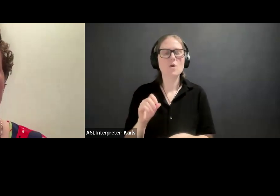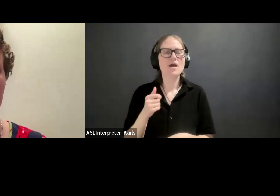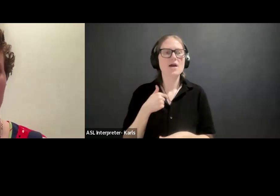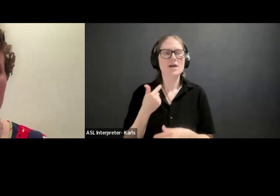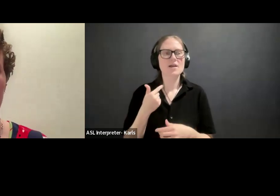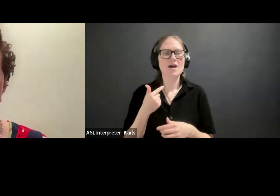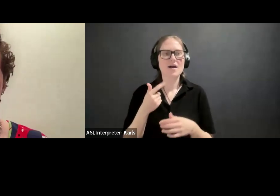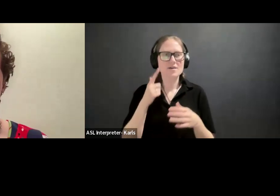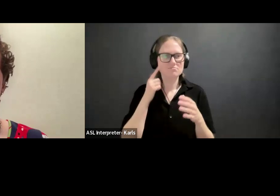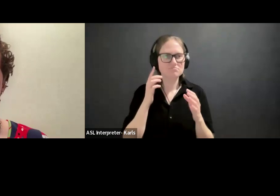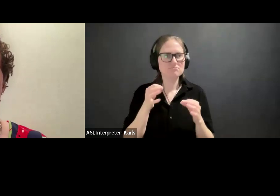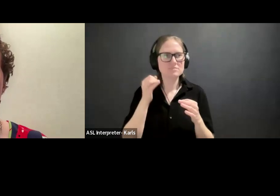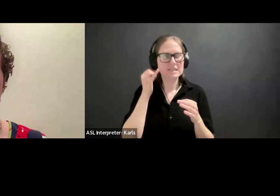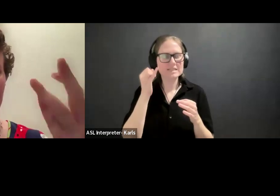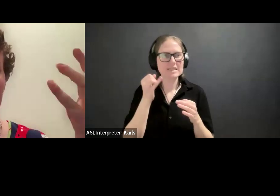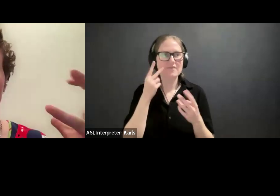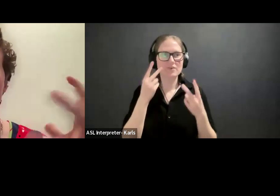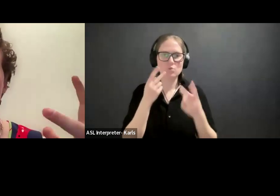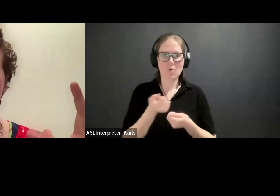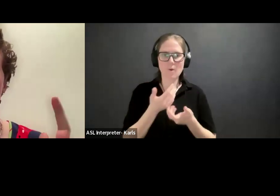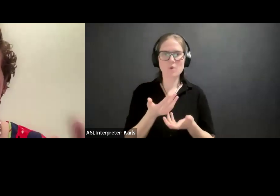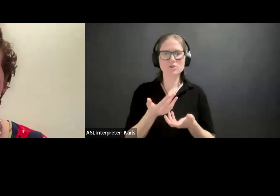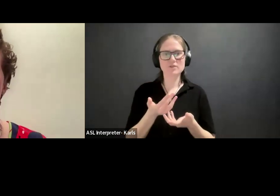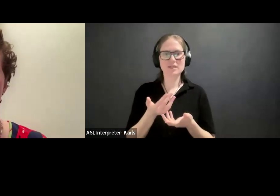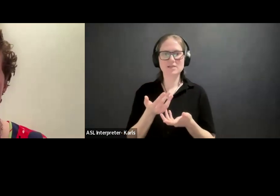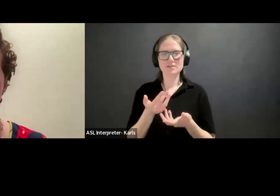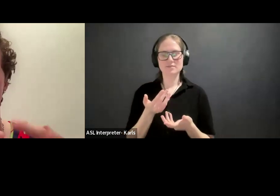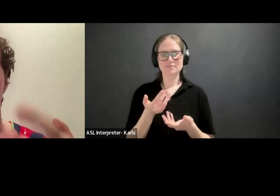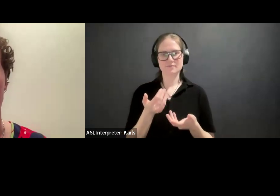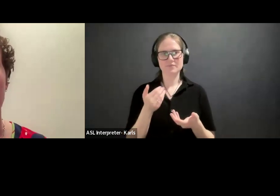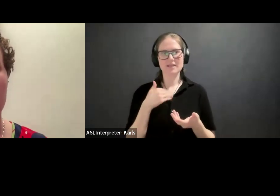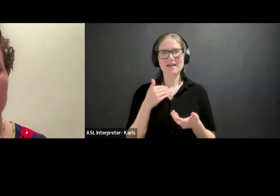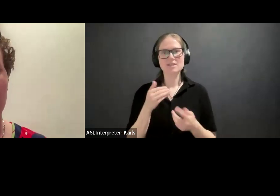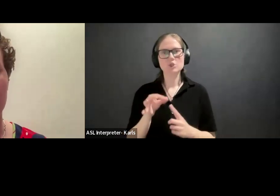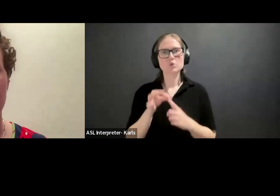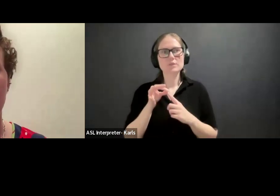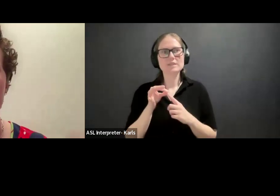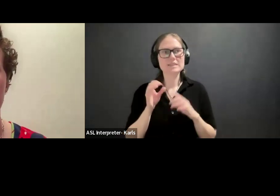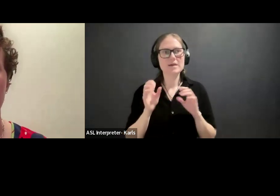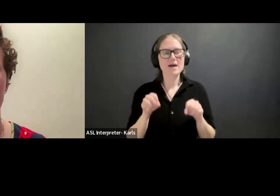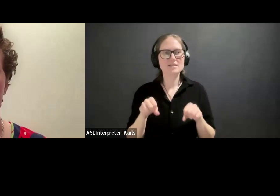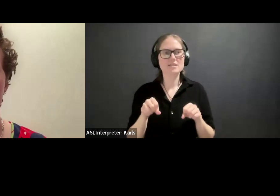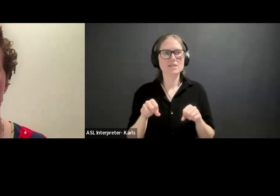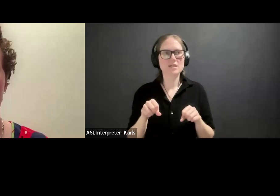Um, specifically, has this, like, kind of unique capacity to employ, um, Eva Hoffman's trap poetics.